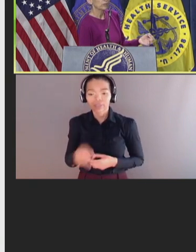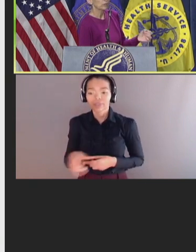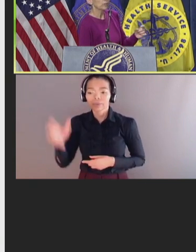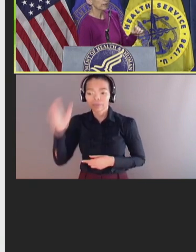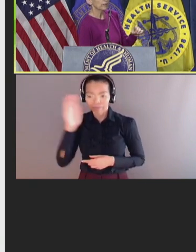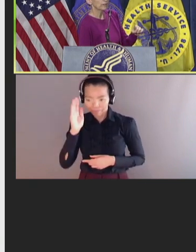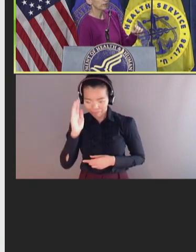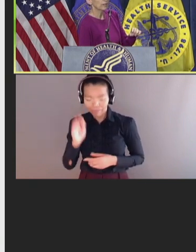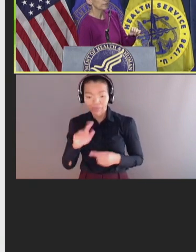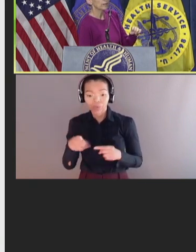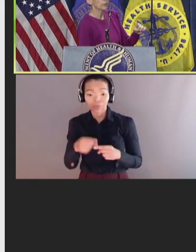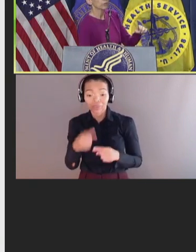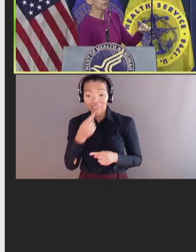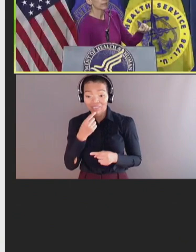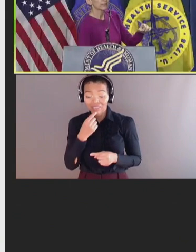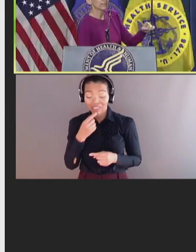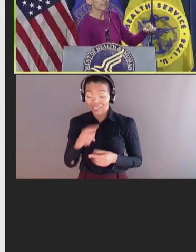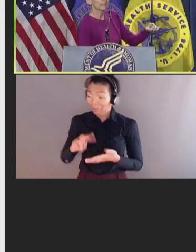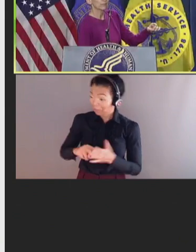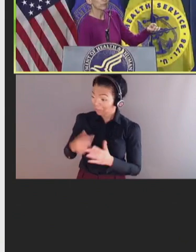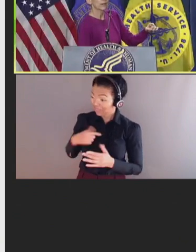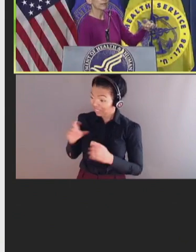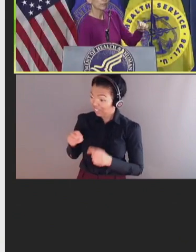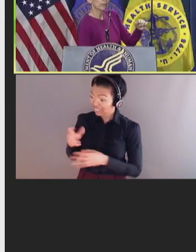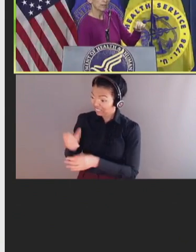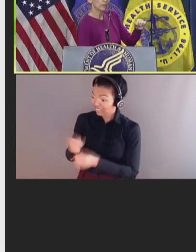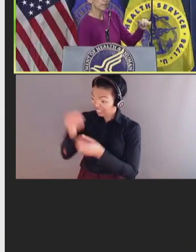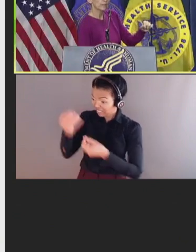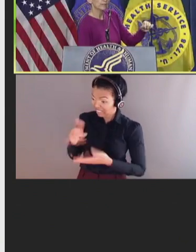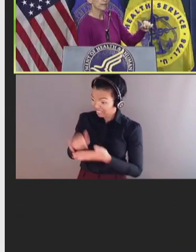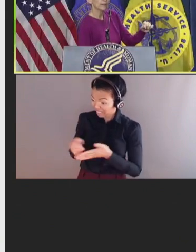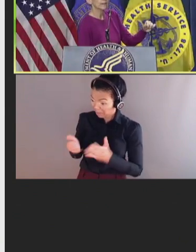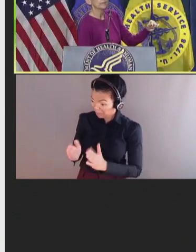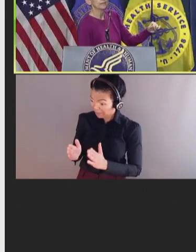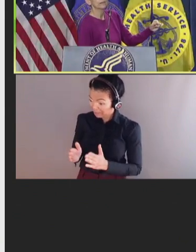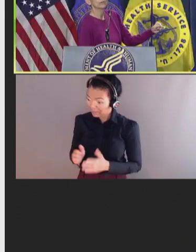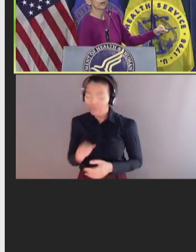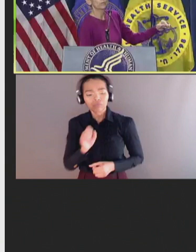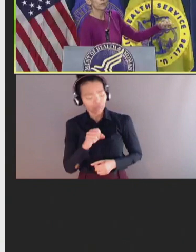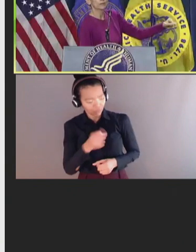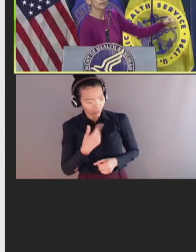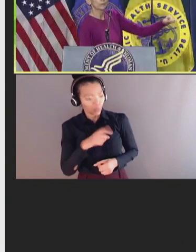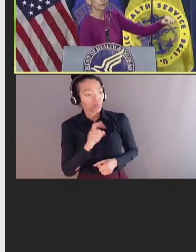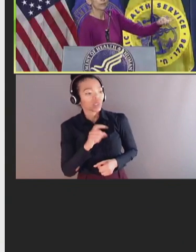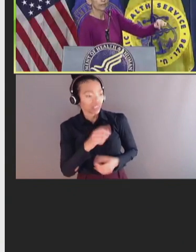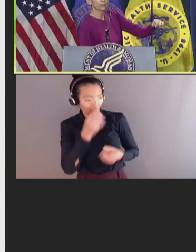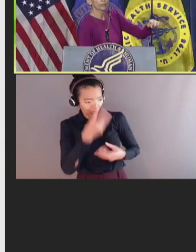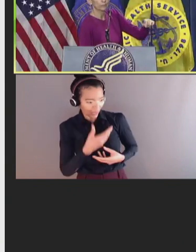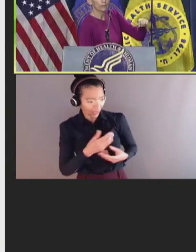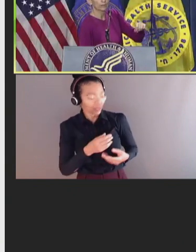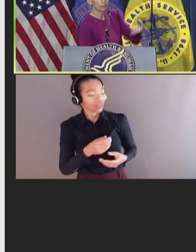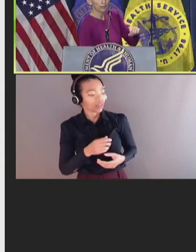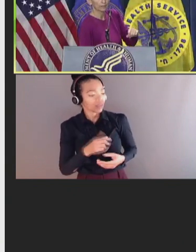"You saw -- you're telling me, I should collect the data this way. I understand we need the data. Let me tell you how we think we can actually better collect the data."